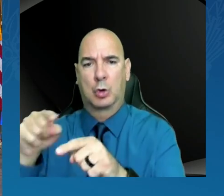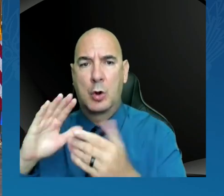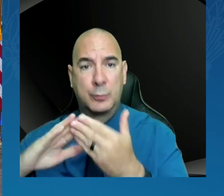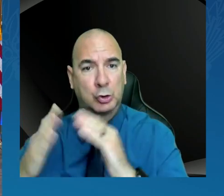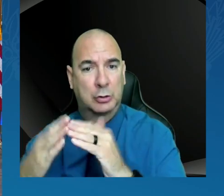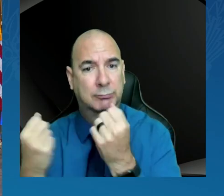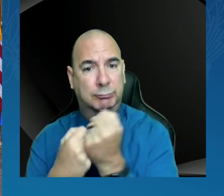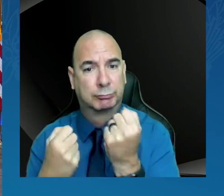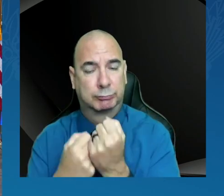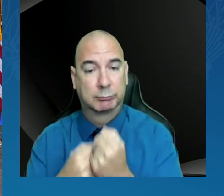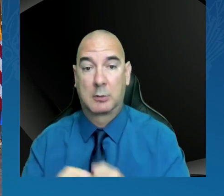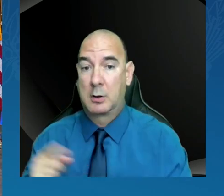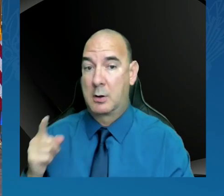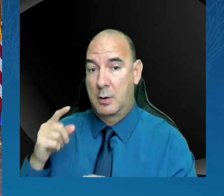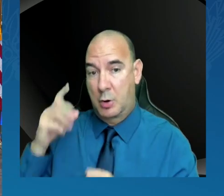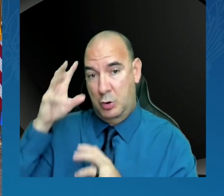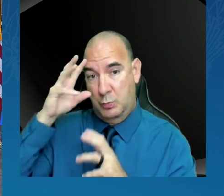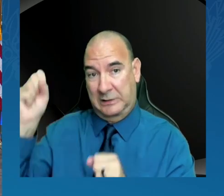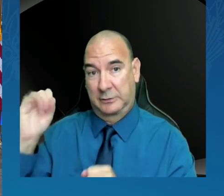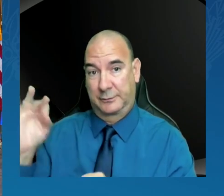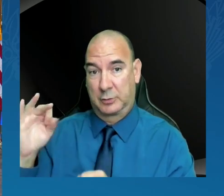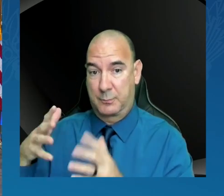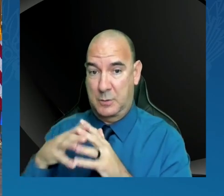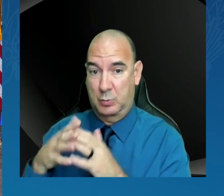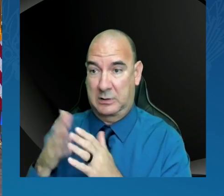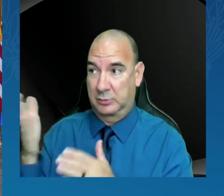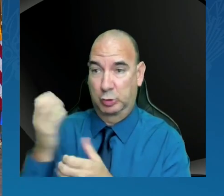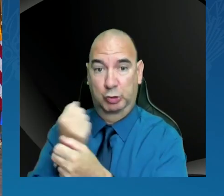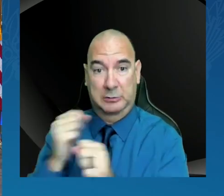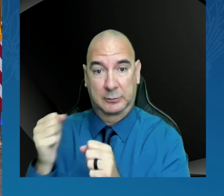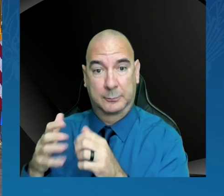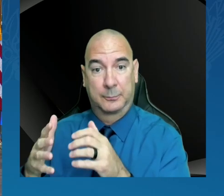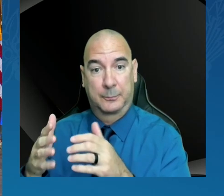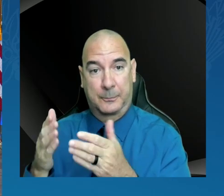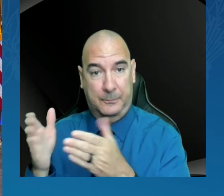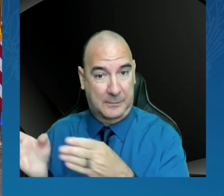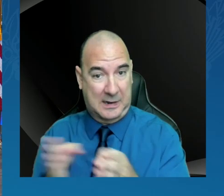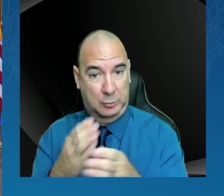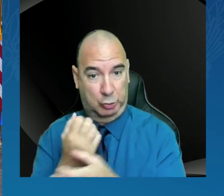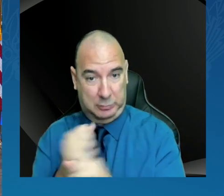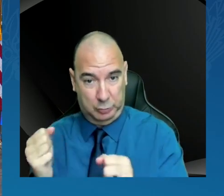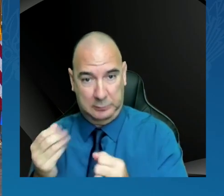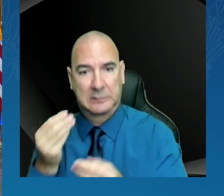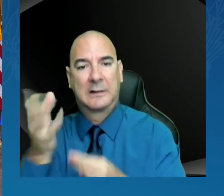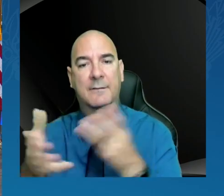is providing states and local governments with the resources to address workforce needs like we've never seen before.